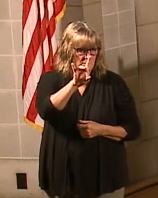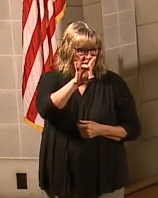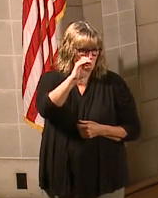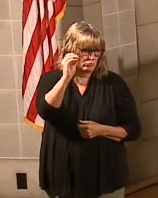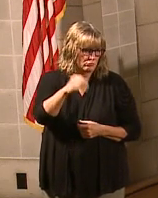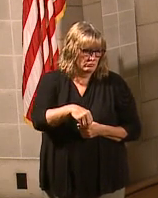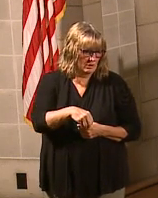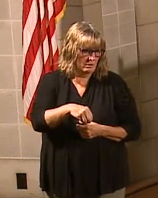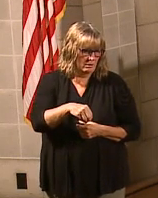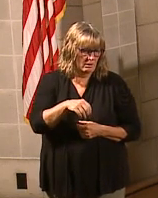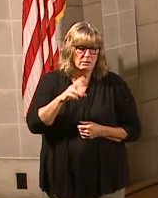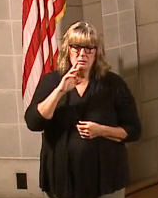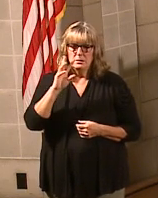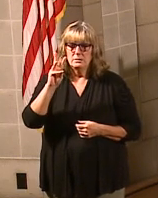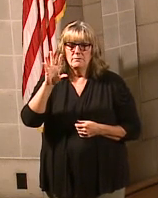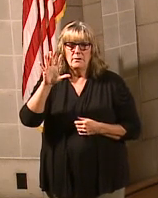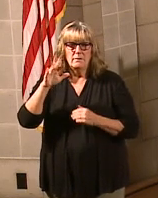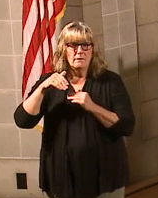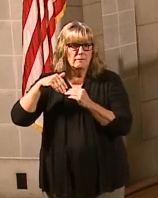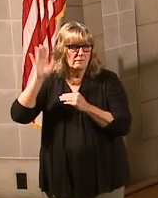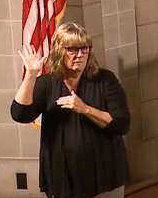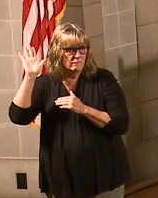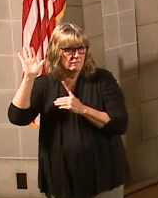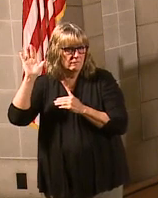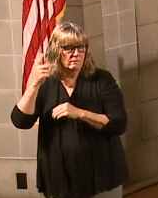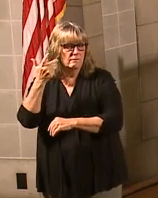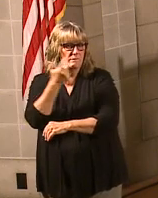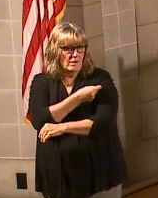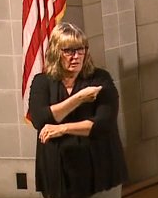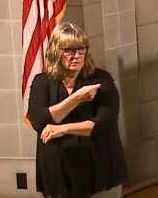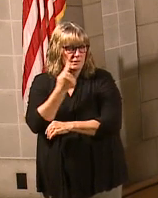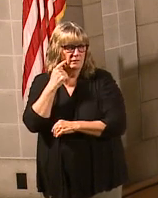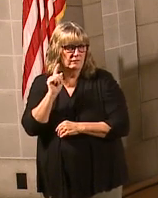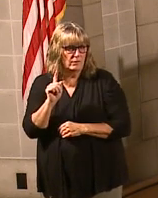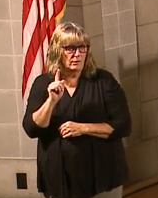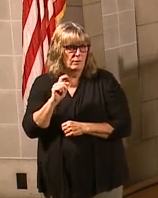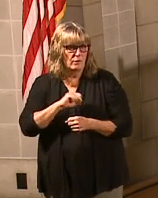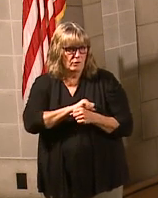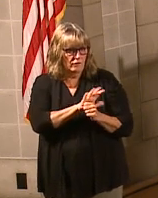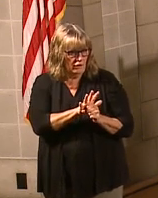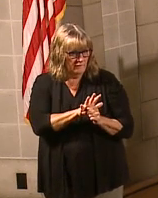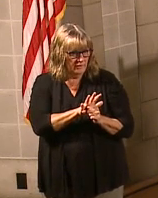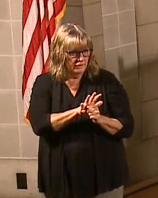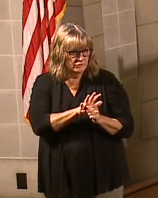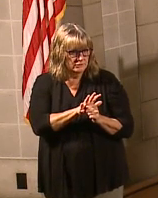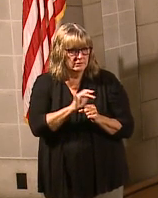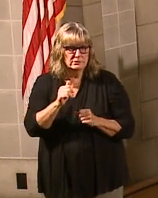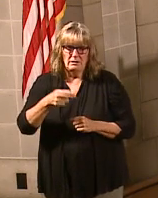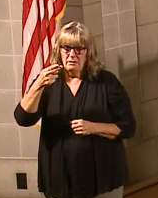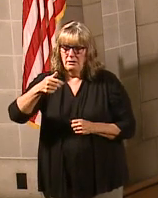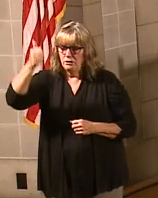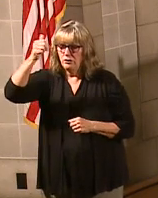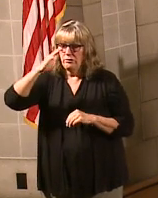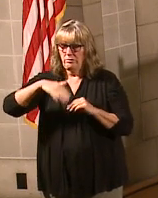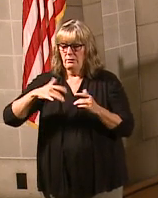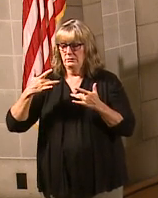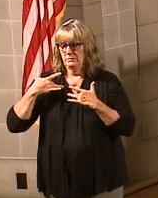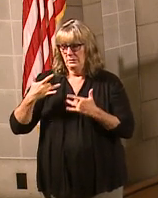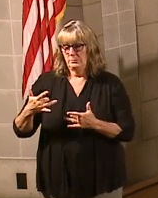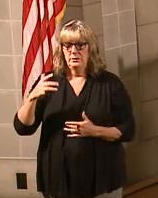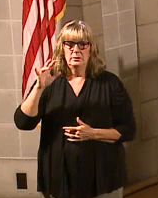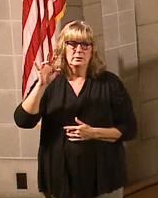OF PEOPLE WHO ARE VACCINATED.